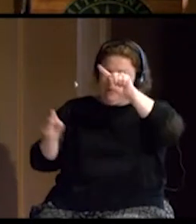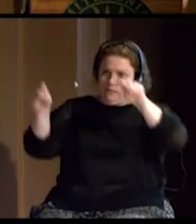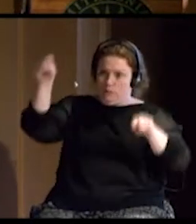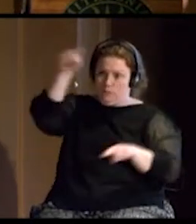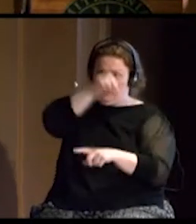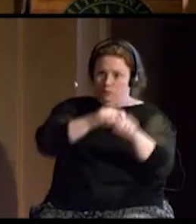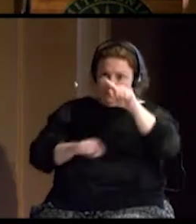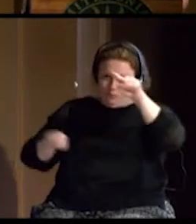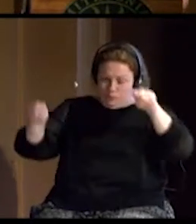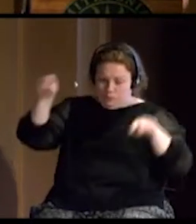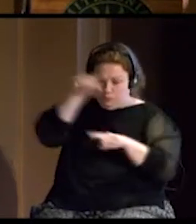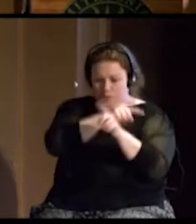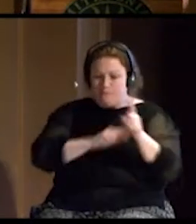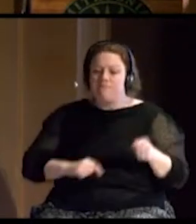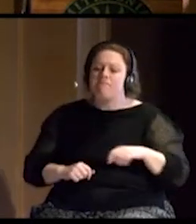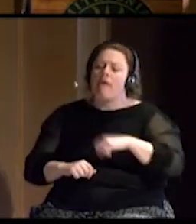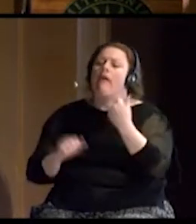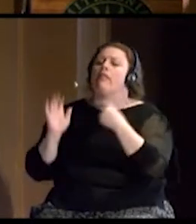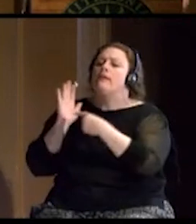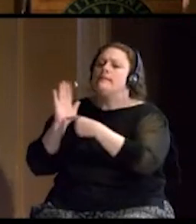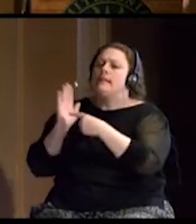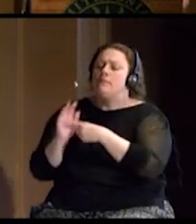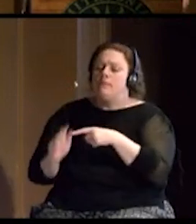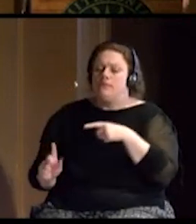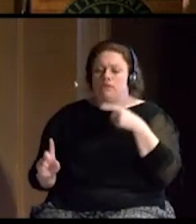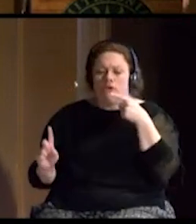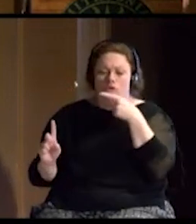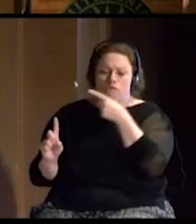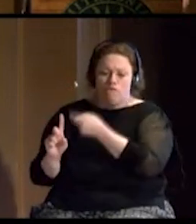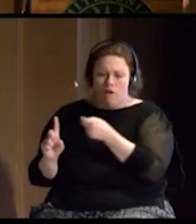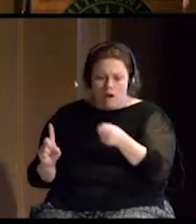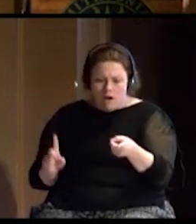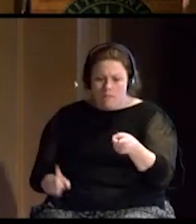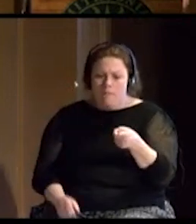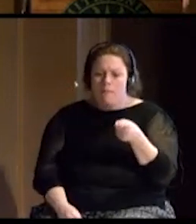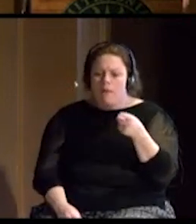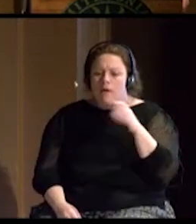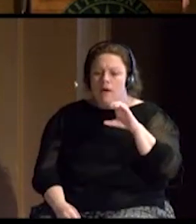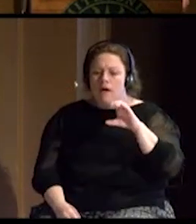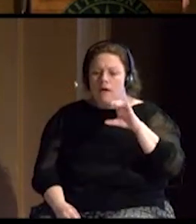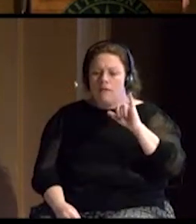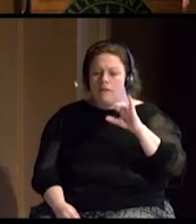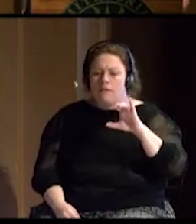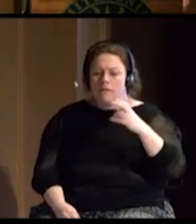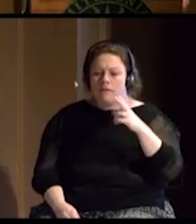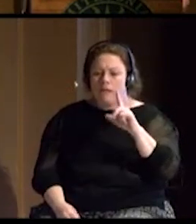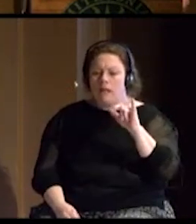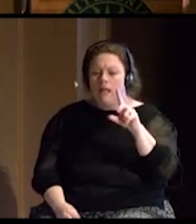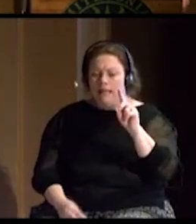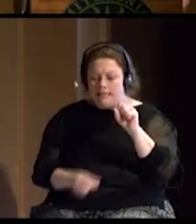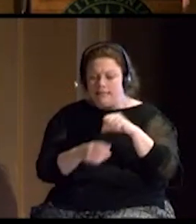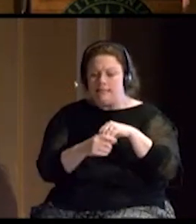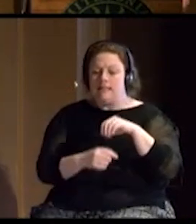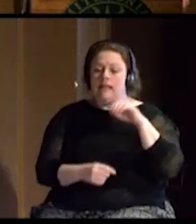Our examples for this come from the popular cichlids in central American lakes, or European whitefish.